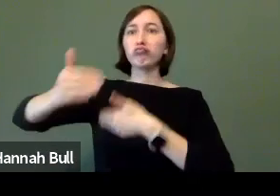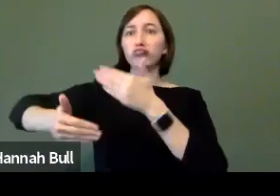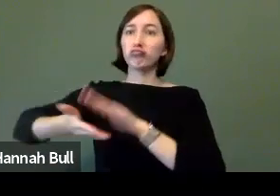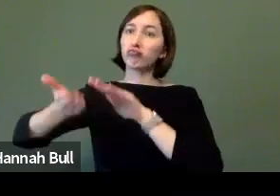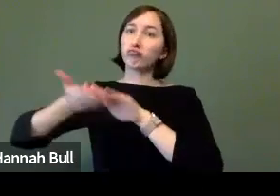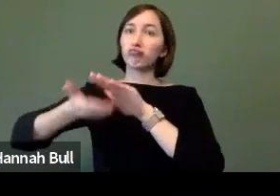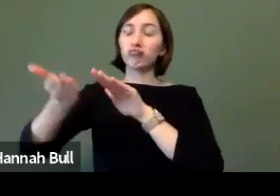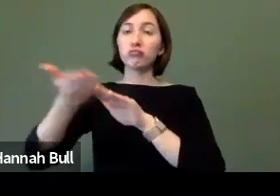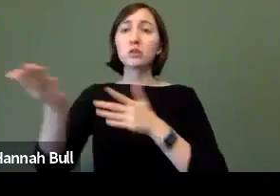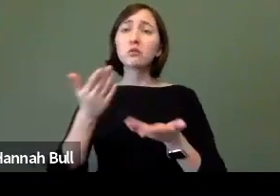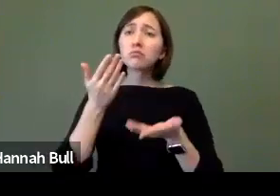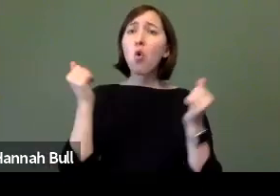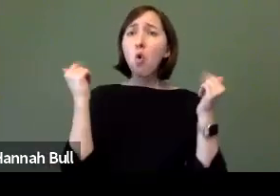It's natural to feel that way.